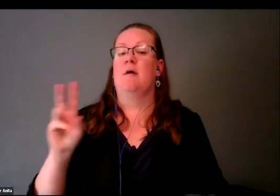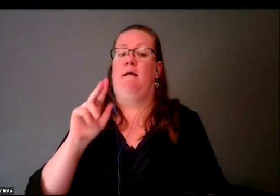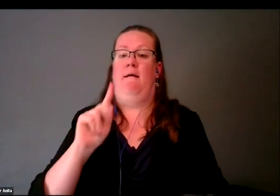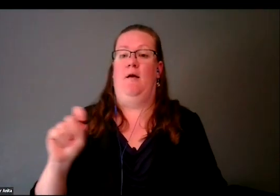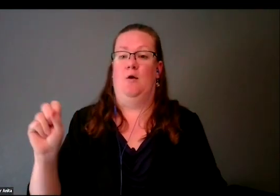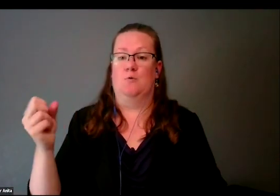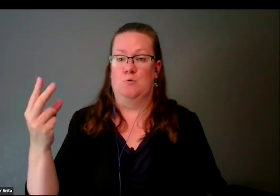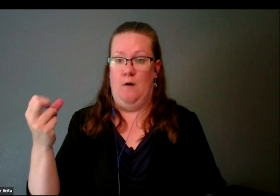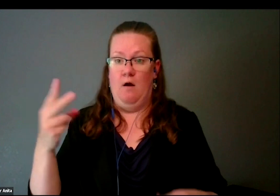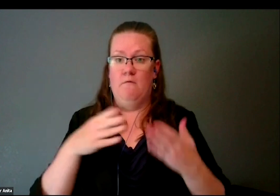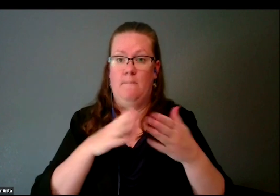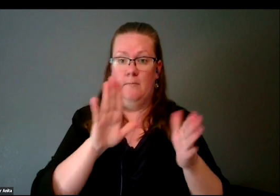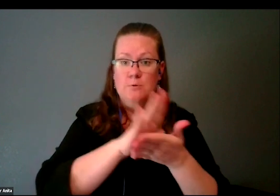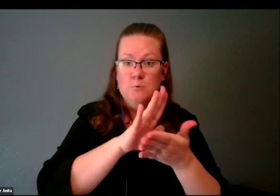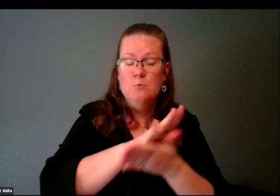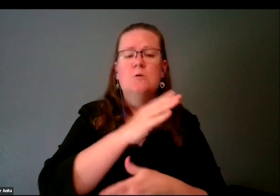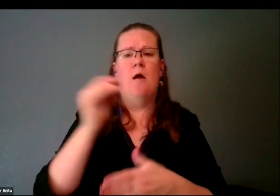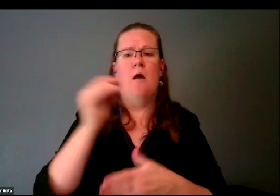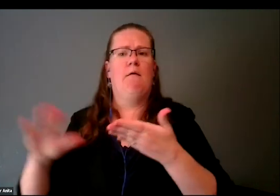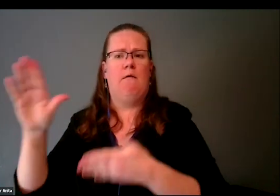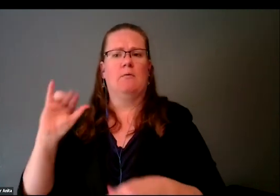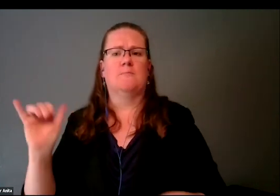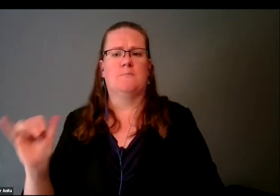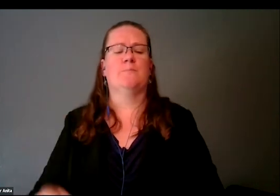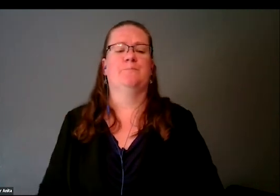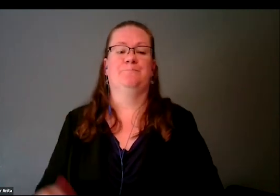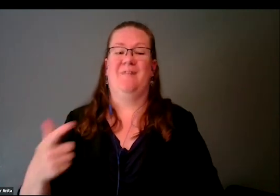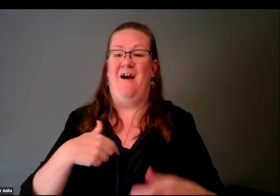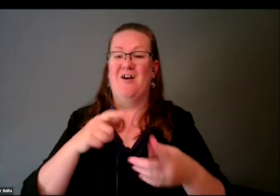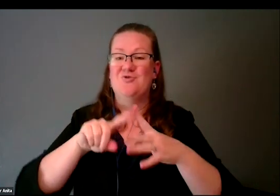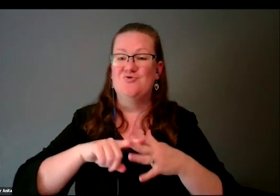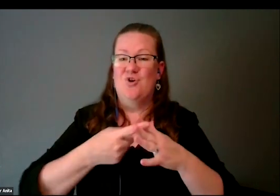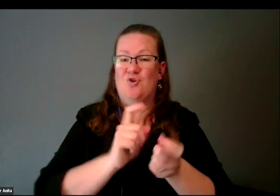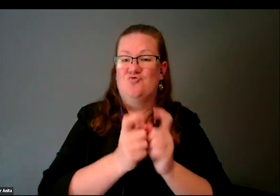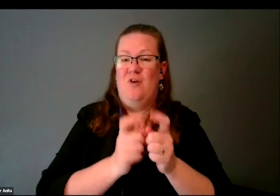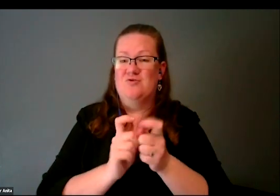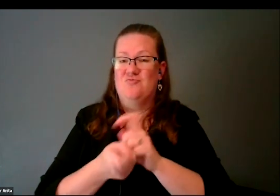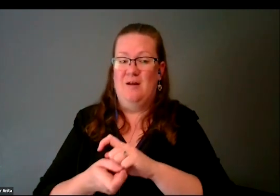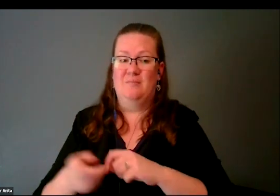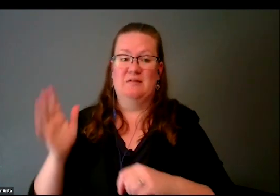and in higher education. I began transcribing in 2012, and then,